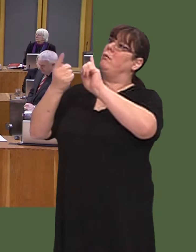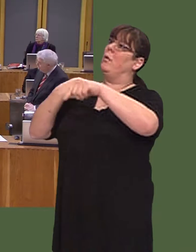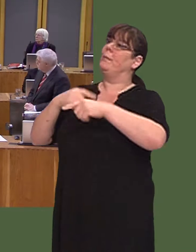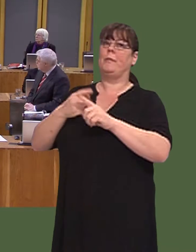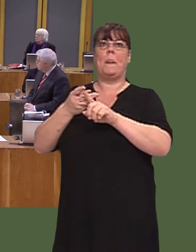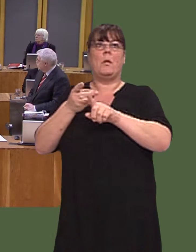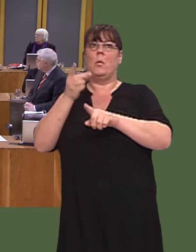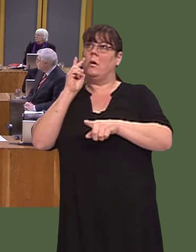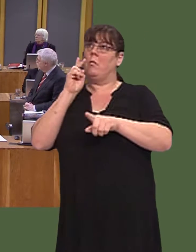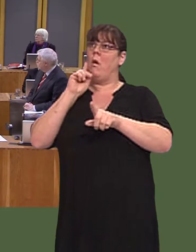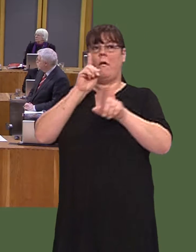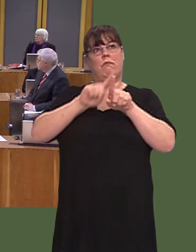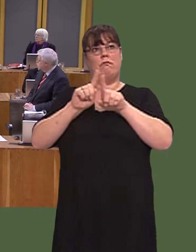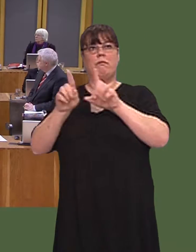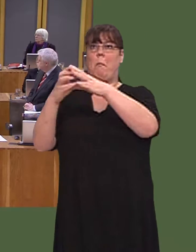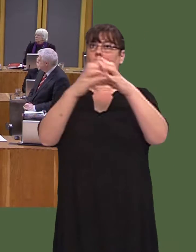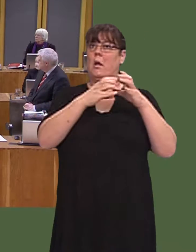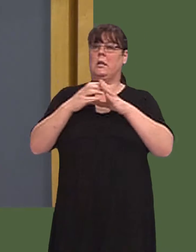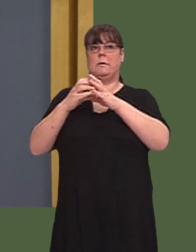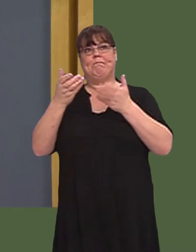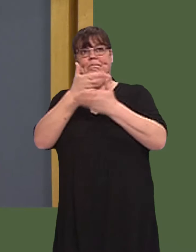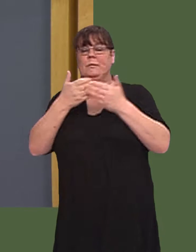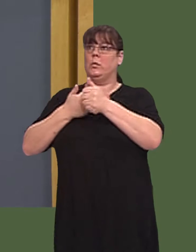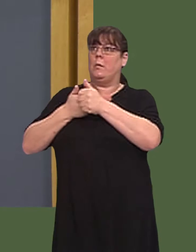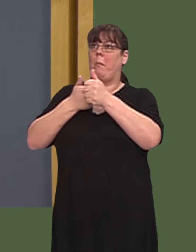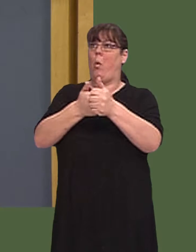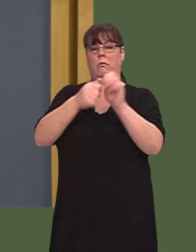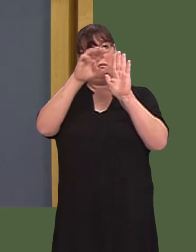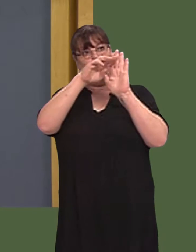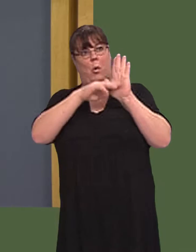Two weeks ago, there was cross-party support here in the Assembly for a motion calling